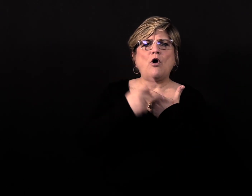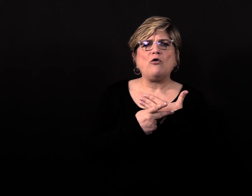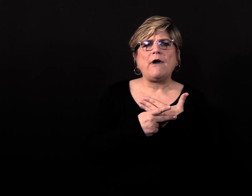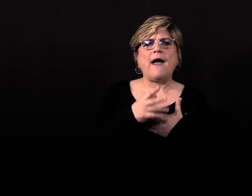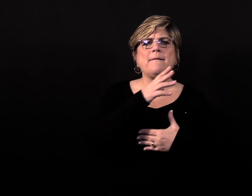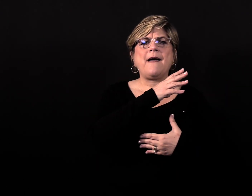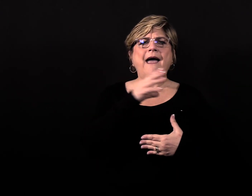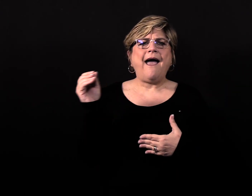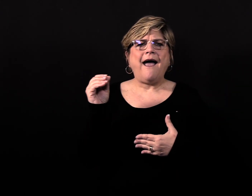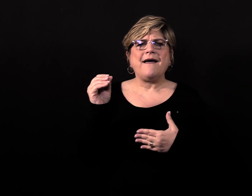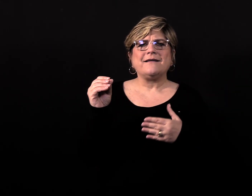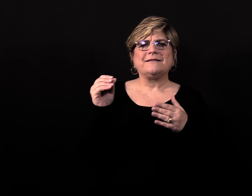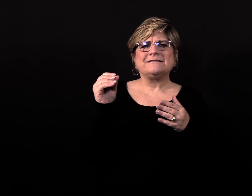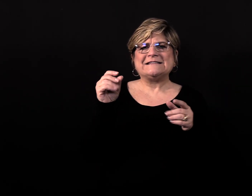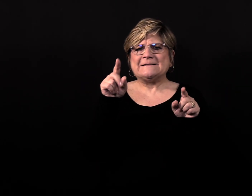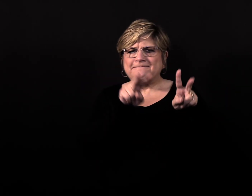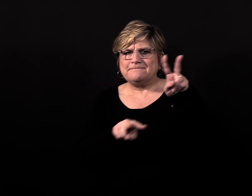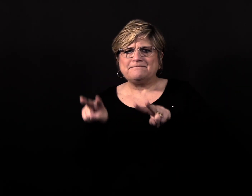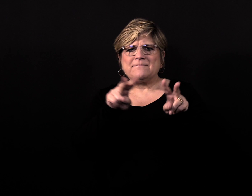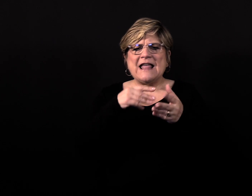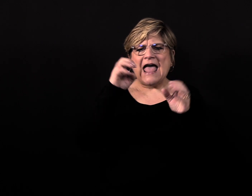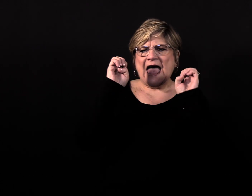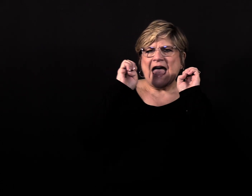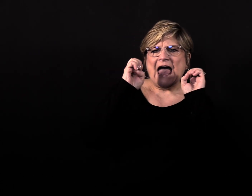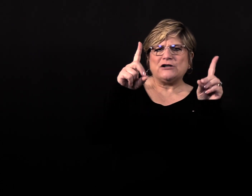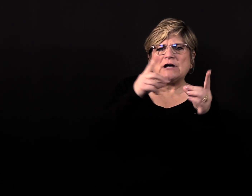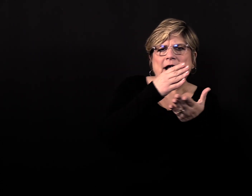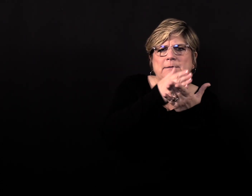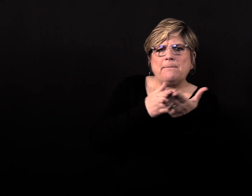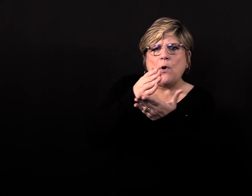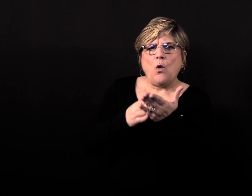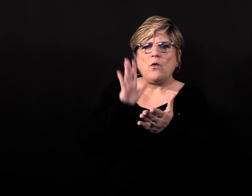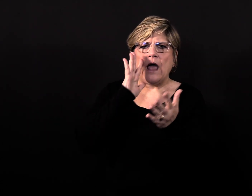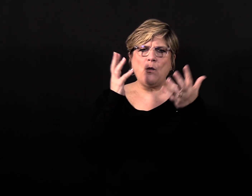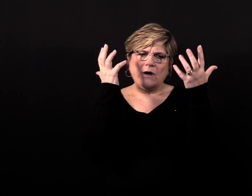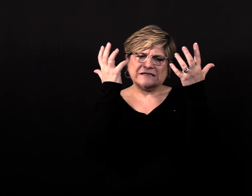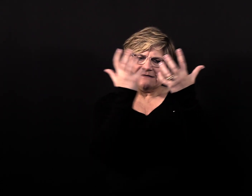and the educational components that fit the